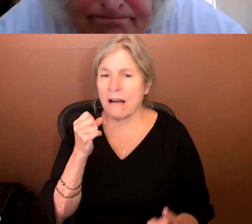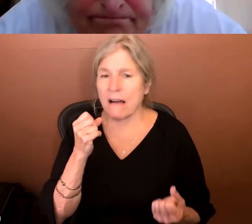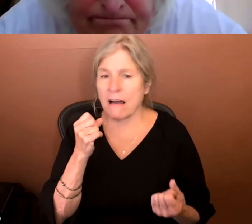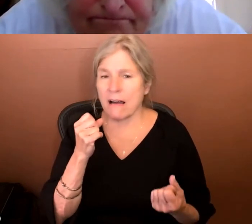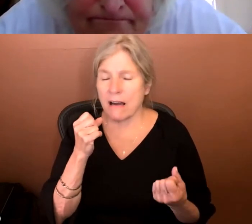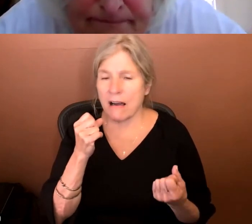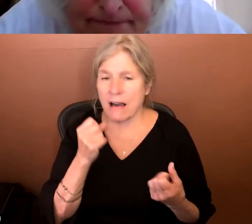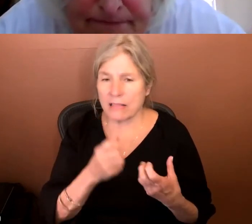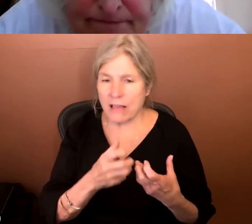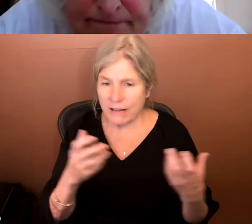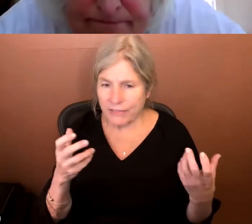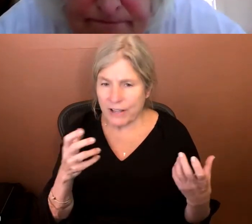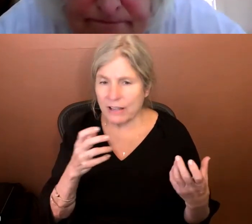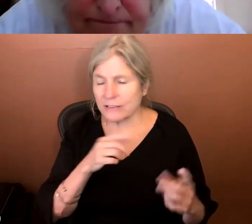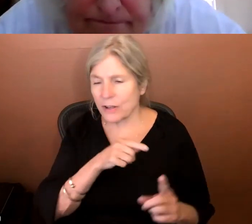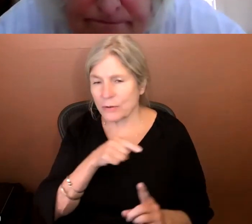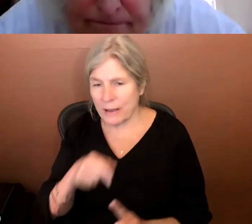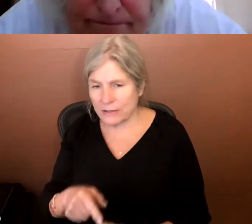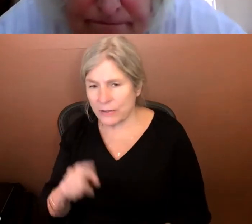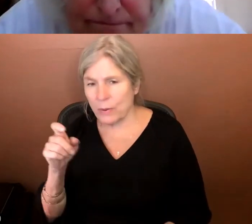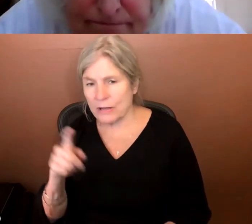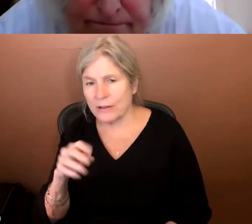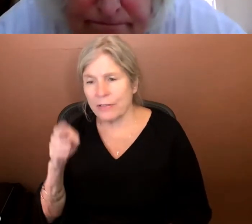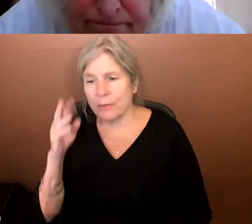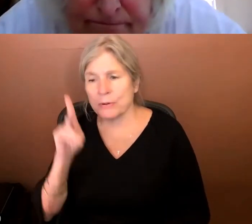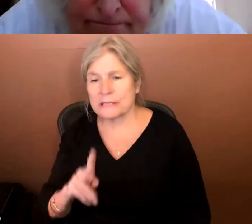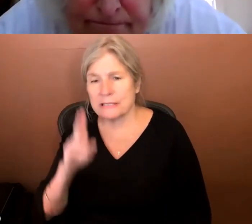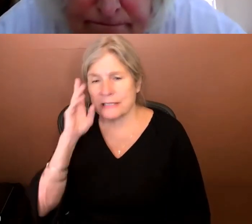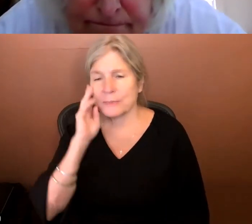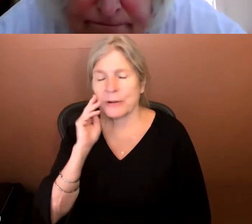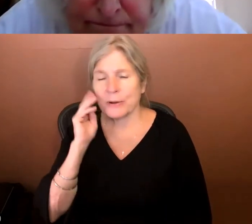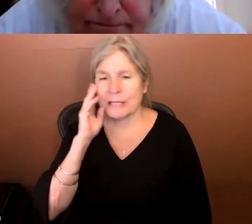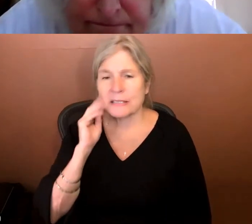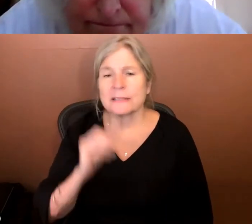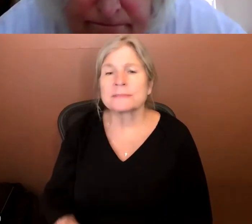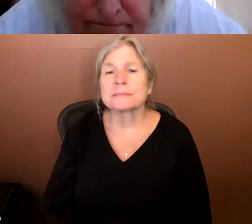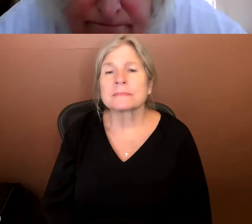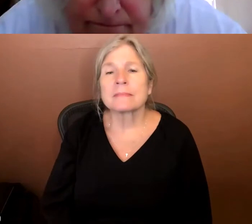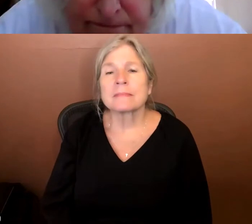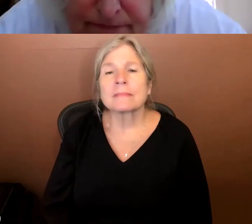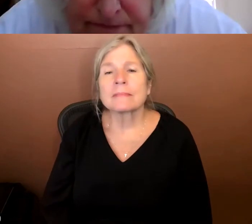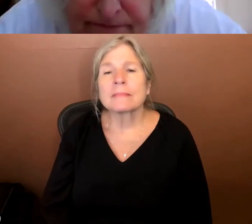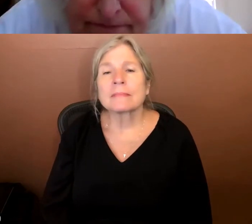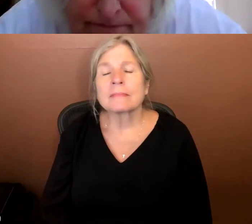back to that question of the person's experience . There's some people who are very